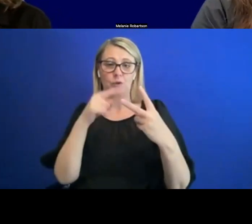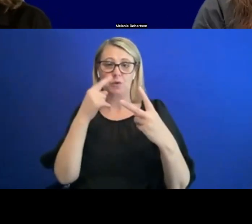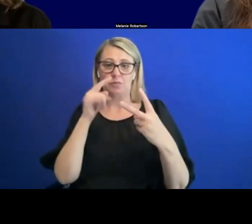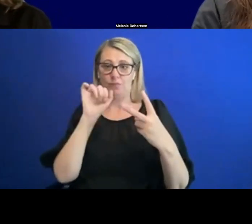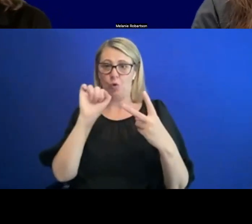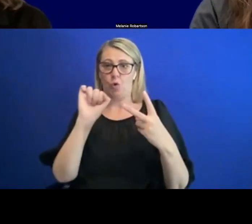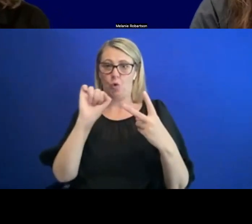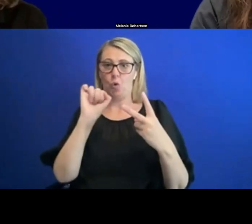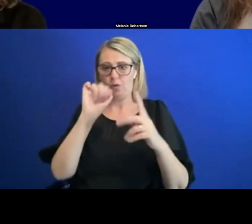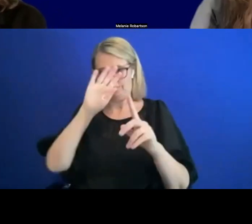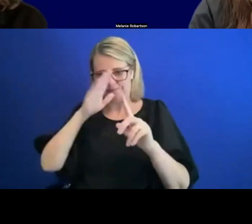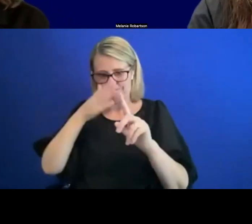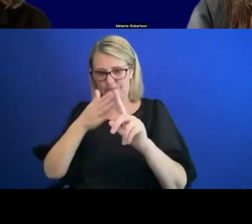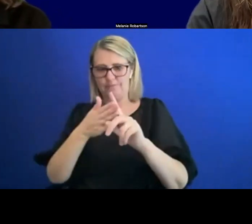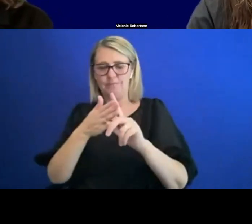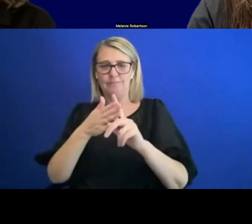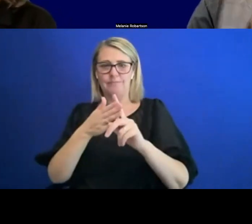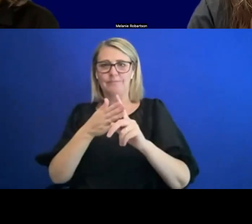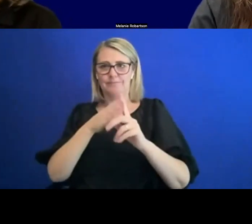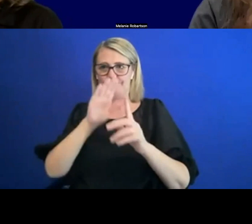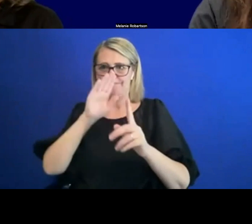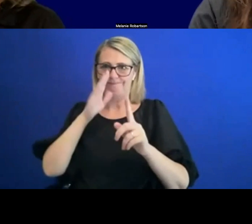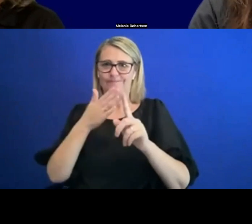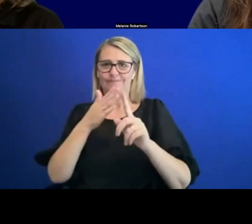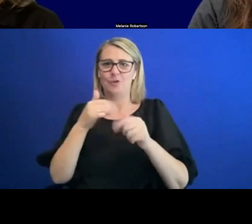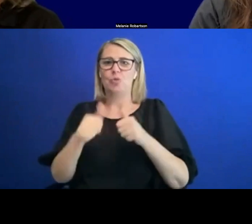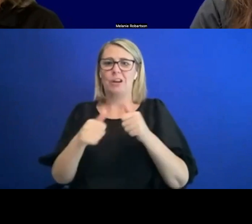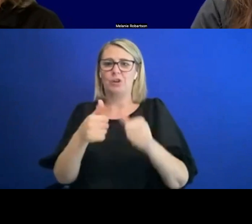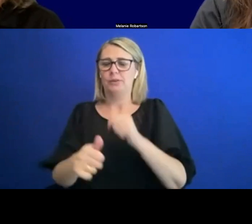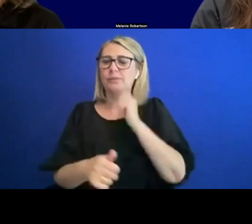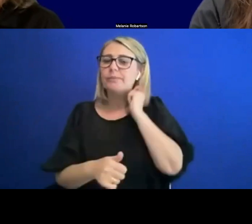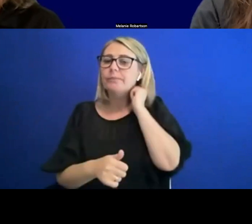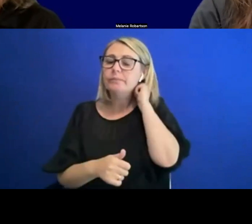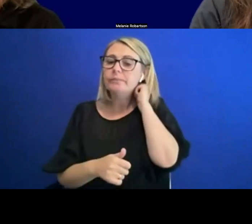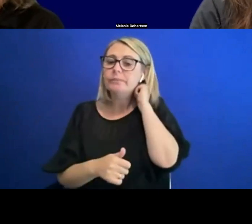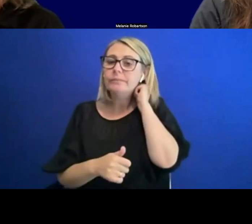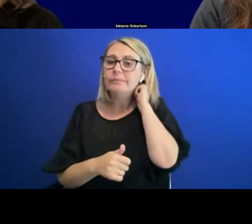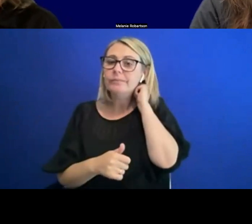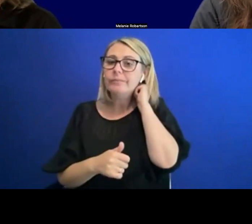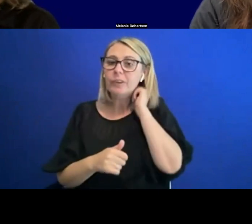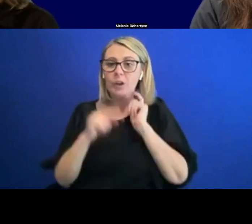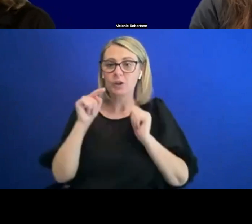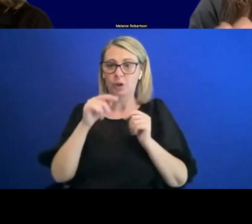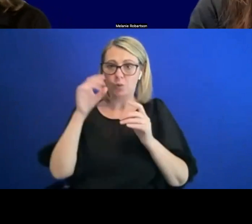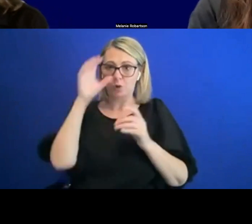particular foundation, so we’re assuming there that she has enough functional vision for her eye